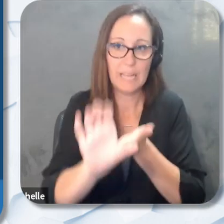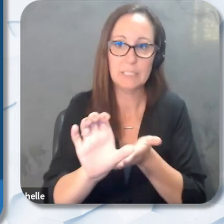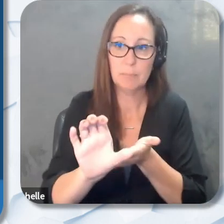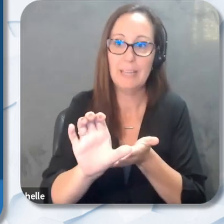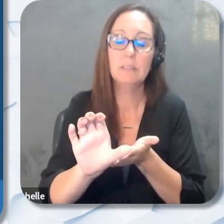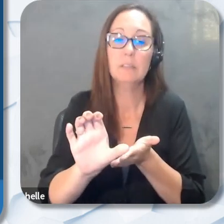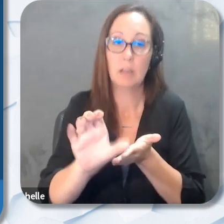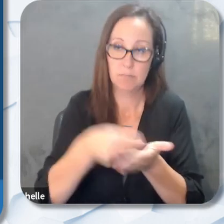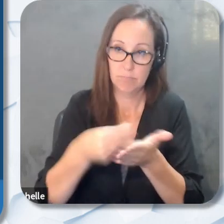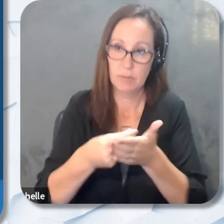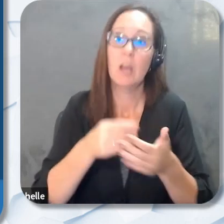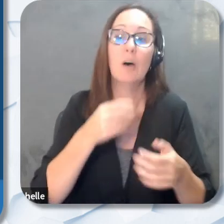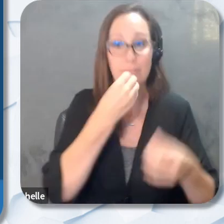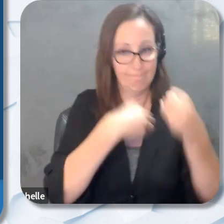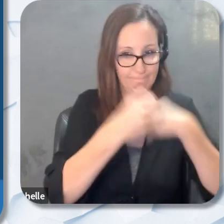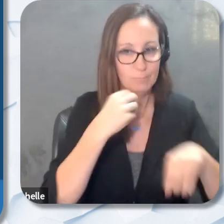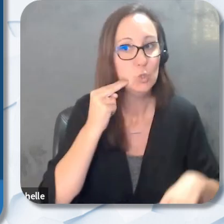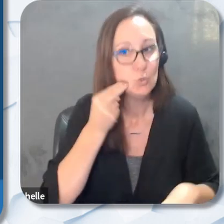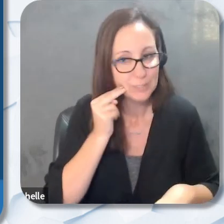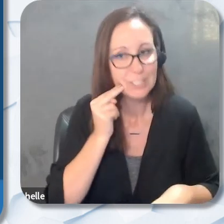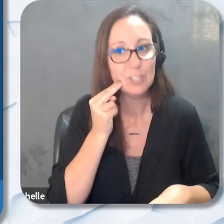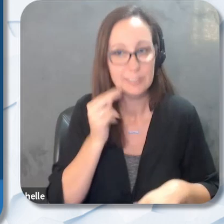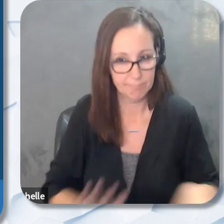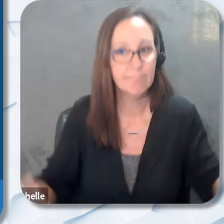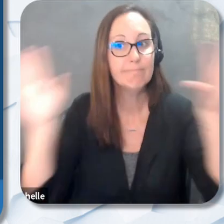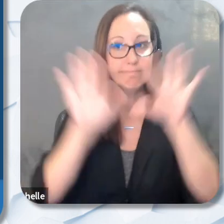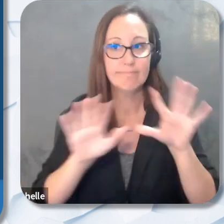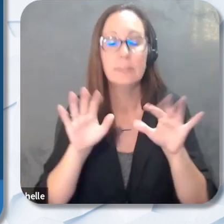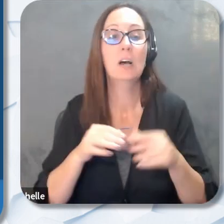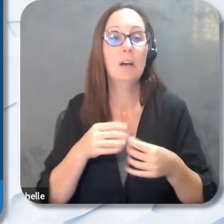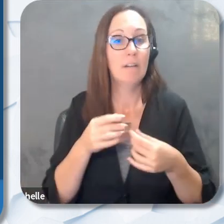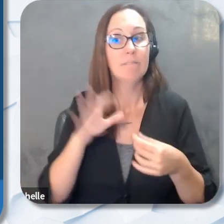and universal meals to leverage the federal meal reimbursement rates.